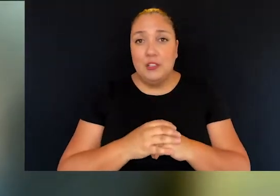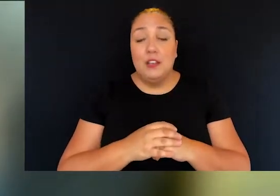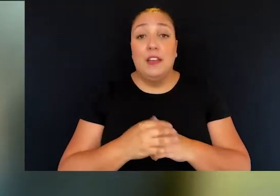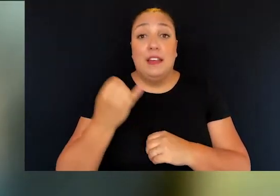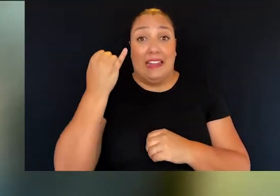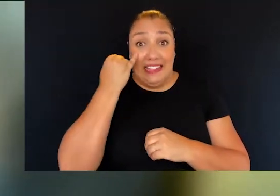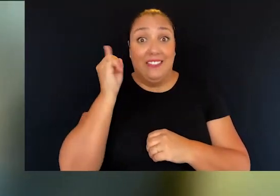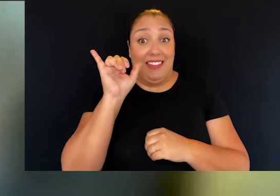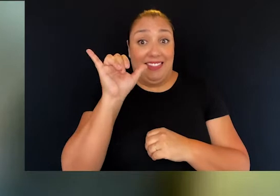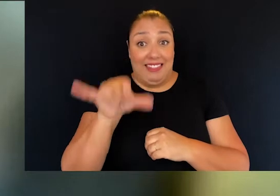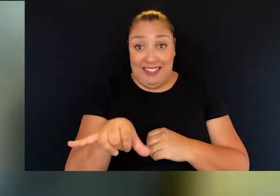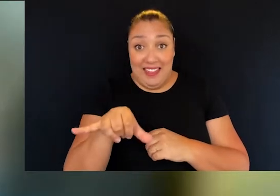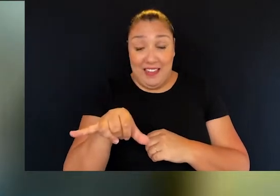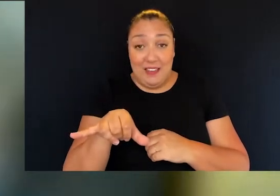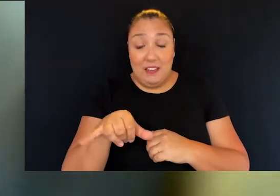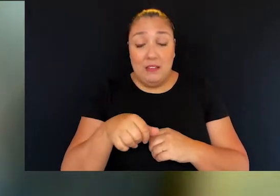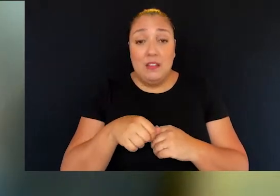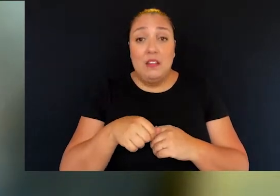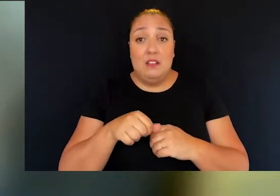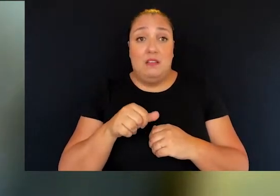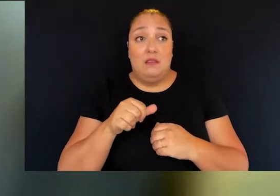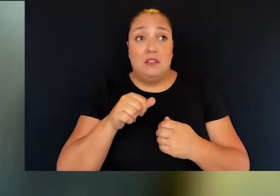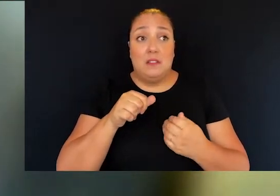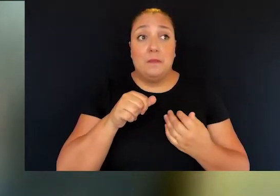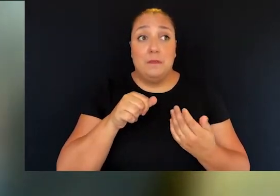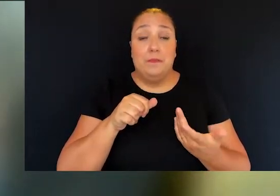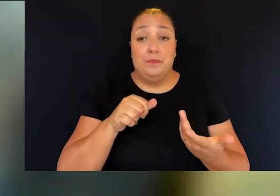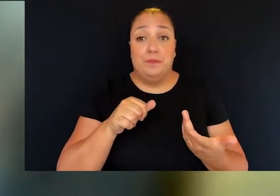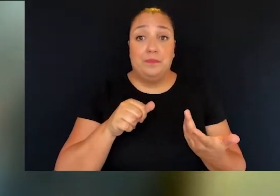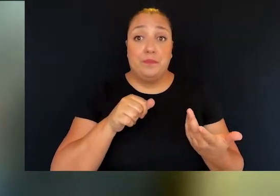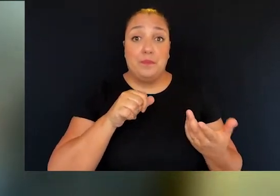When those things aren't part of a person's abilities,